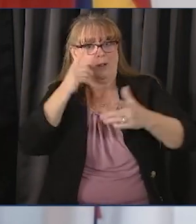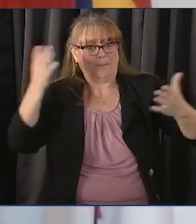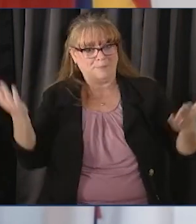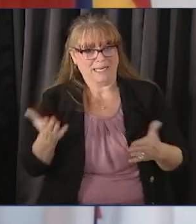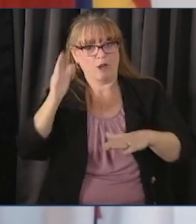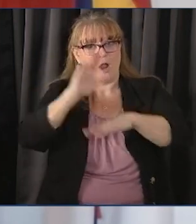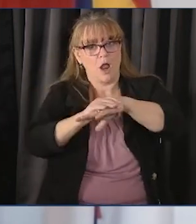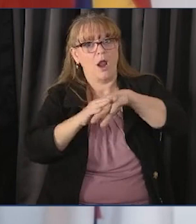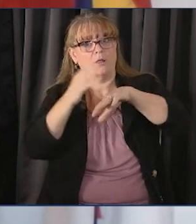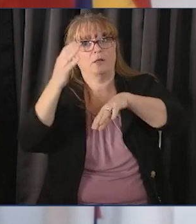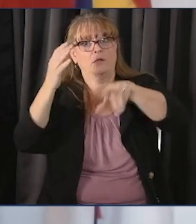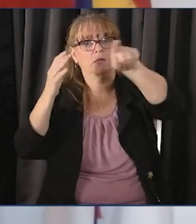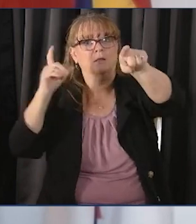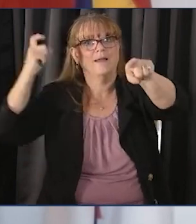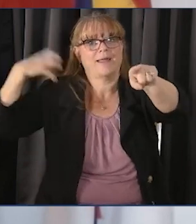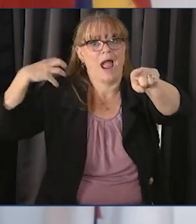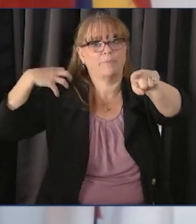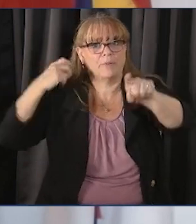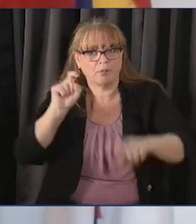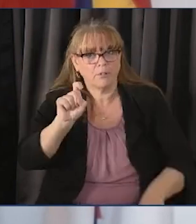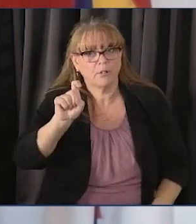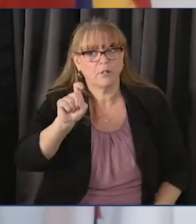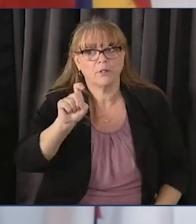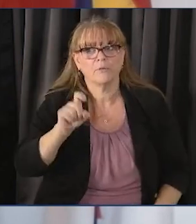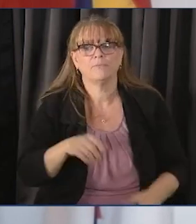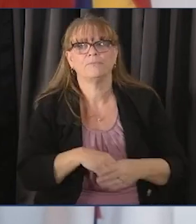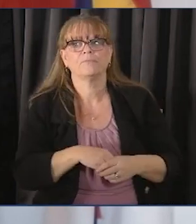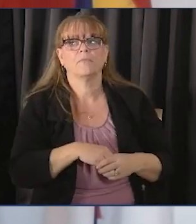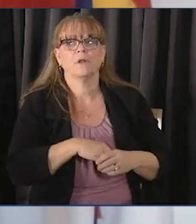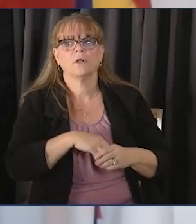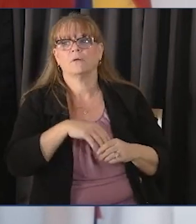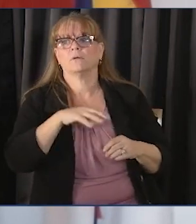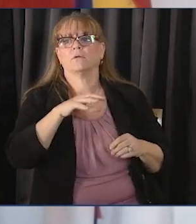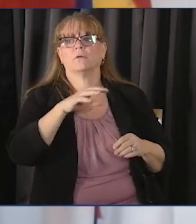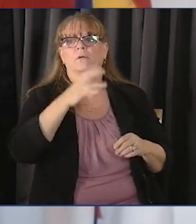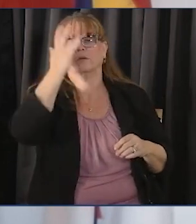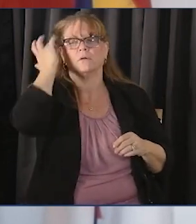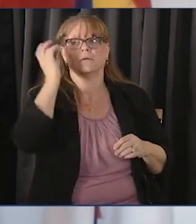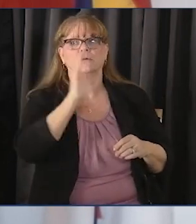There's a general threat that all 50 state capitals have been apprised of.